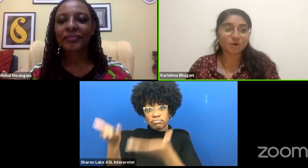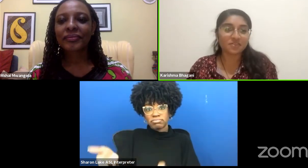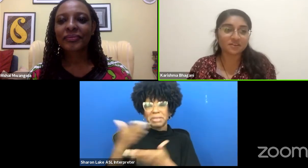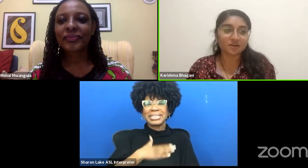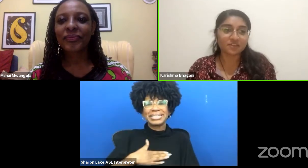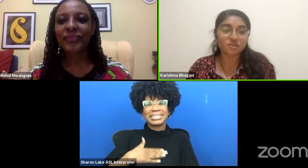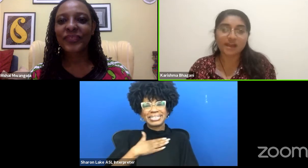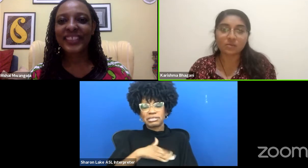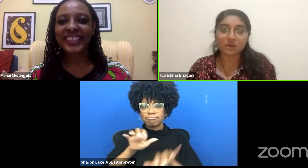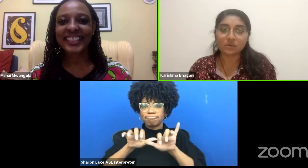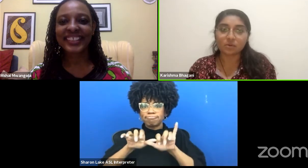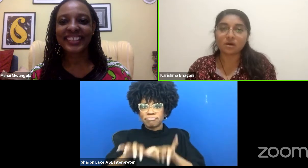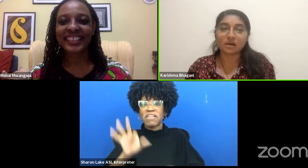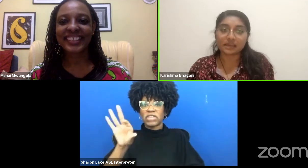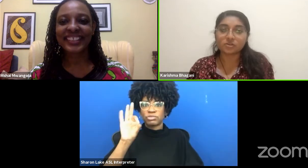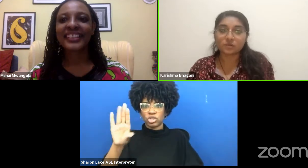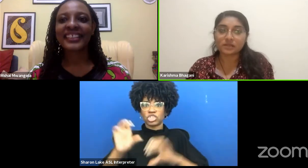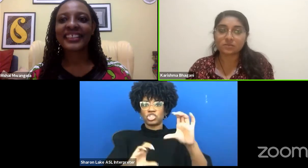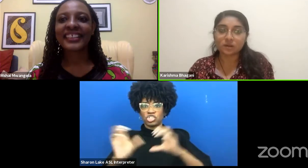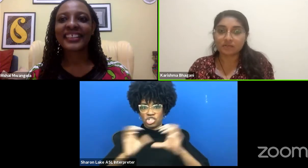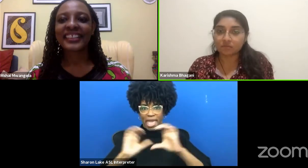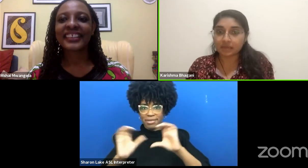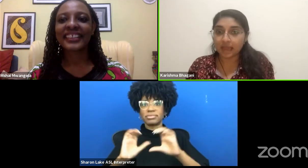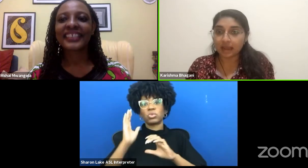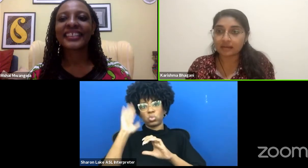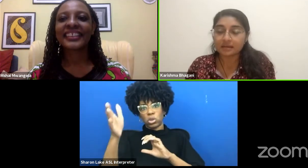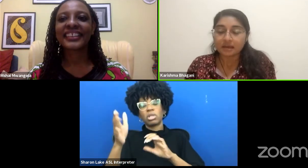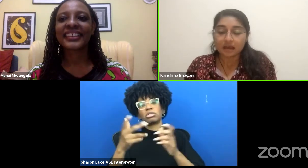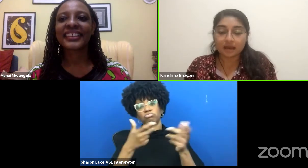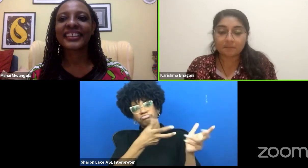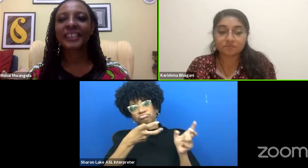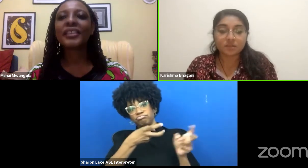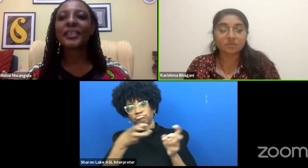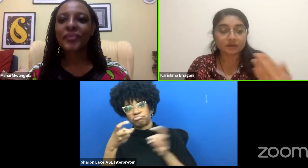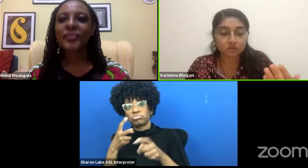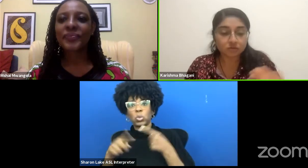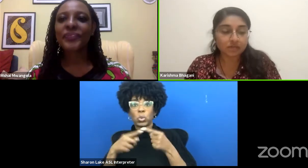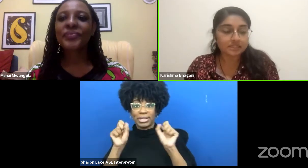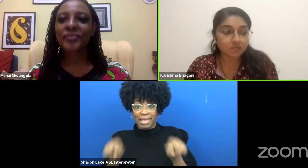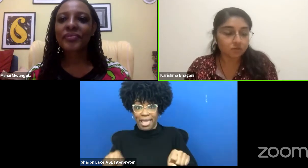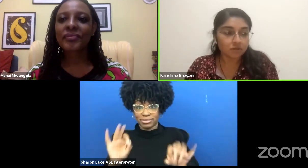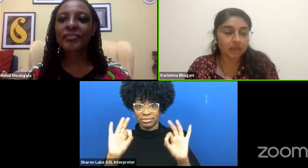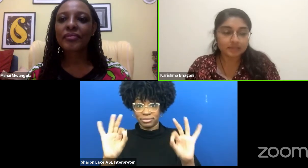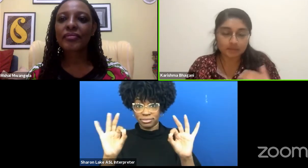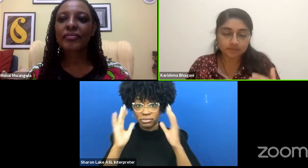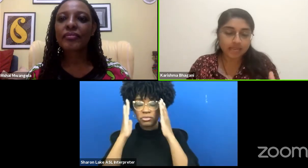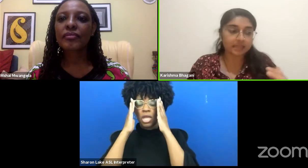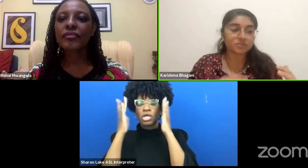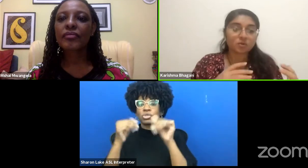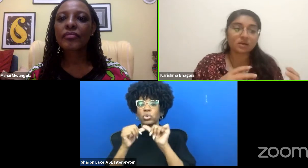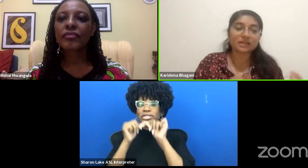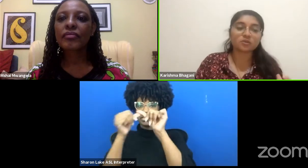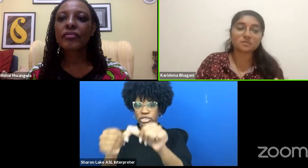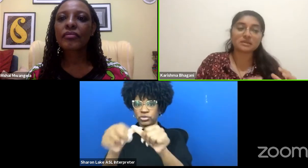on the chat and we will get to it whenever we can, but to continue, as I was saying, it's so clear to me